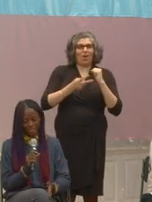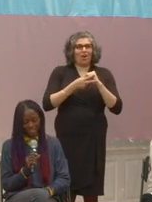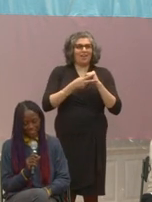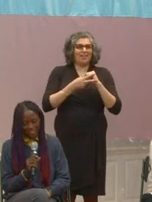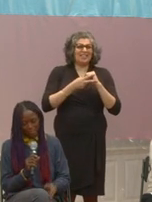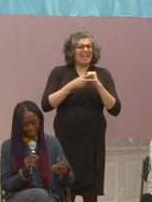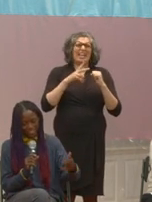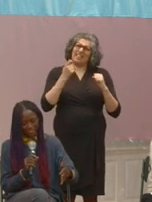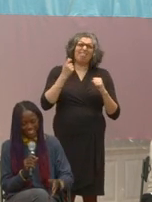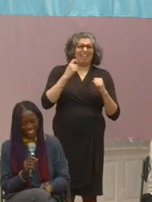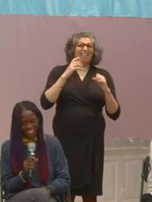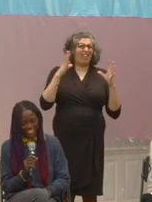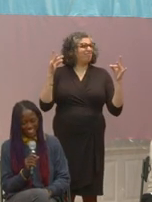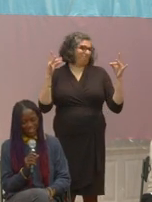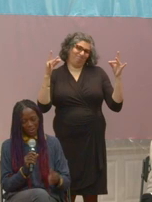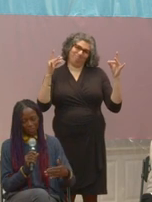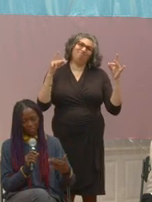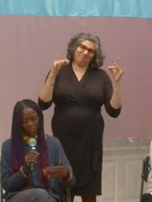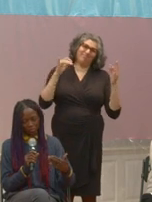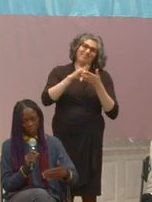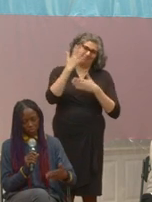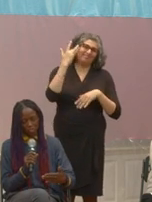of messy, because of the things that are very, very strong